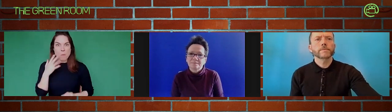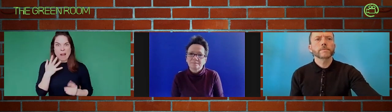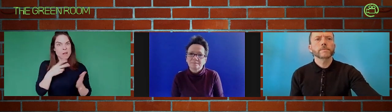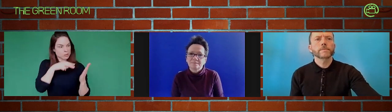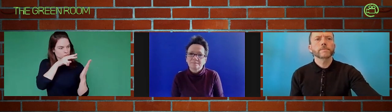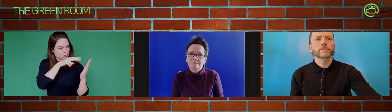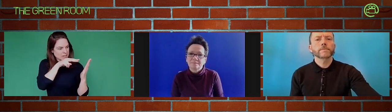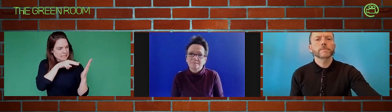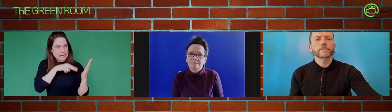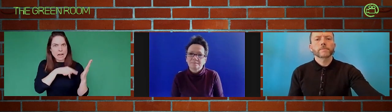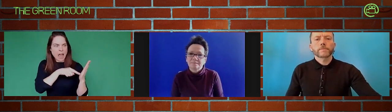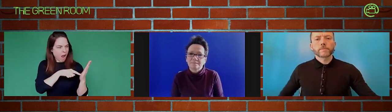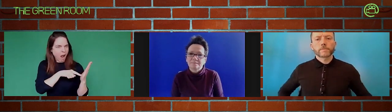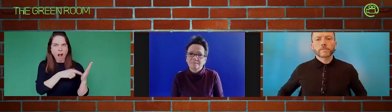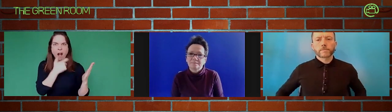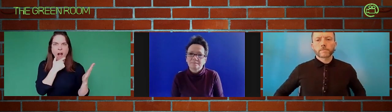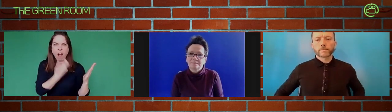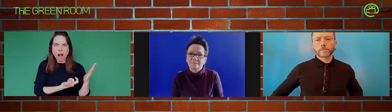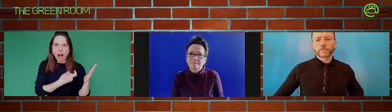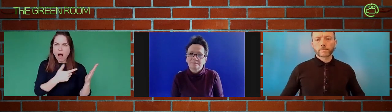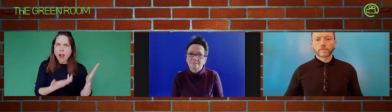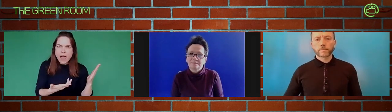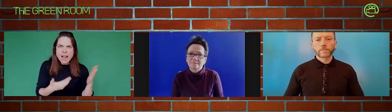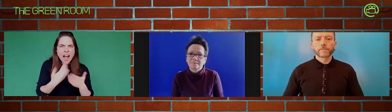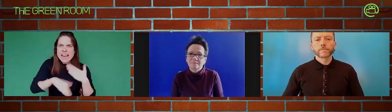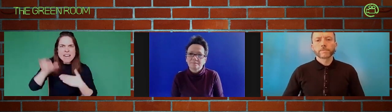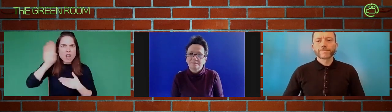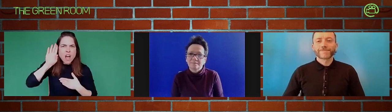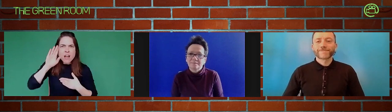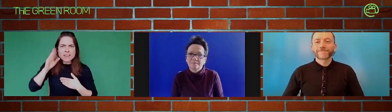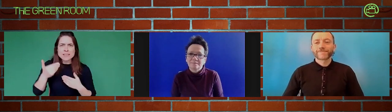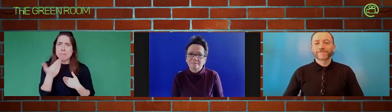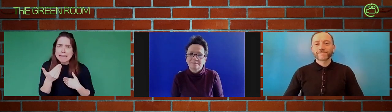shocked I didn't know about it earlier. Well that's probably down to me not